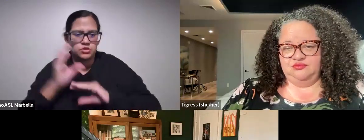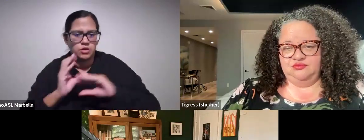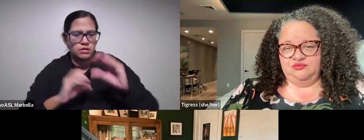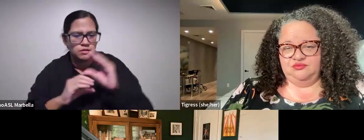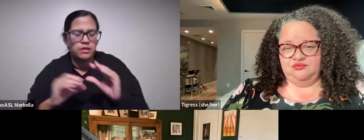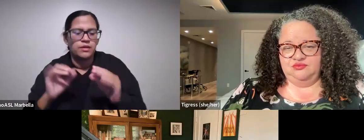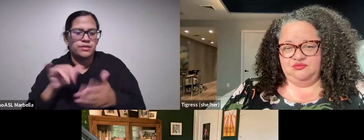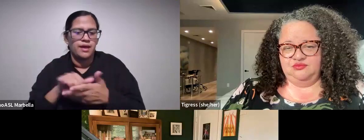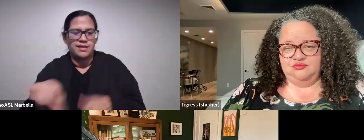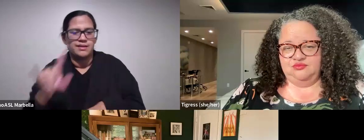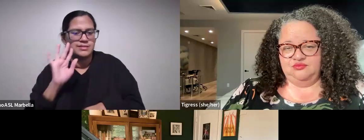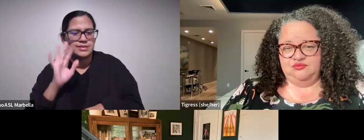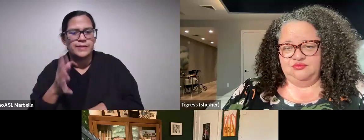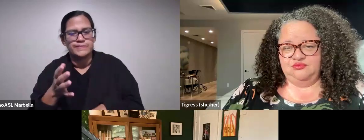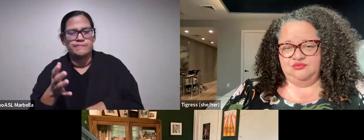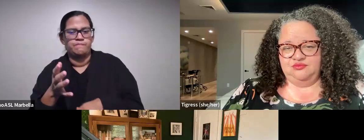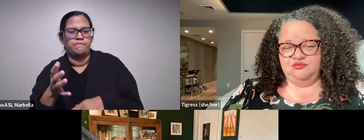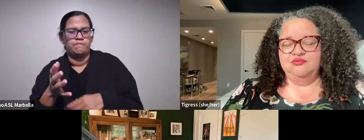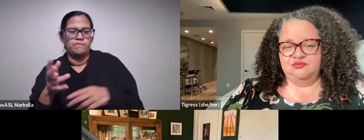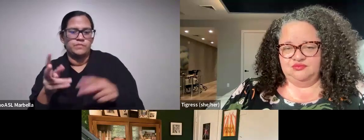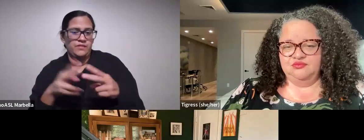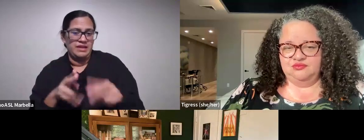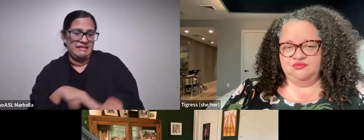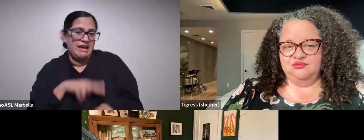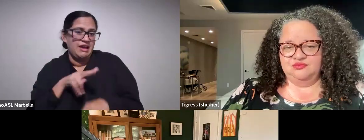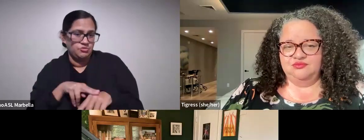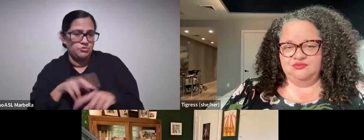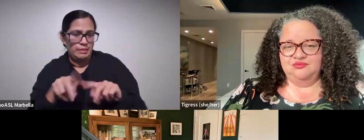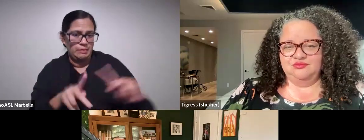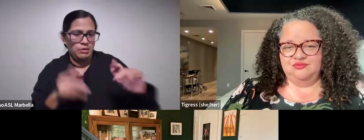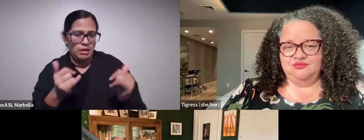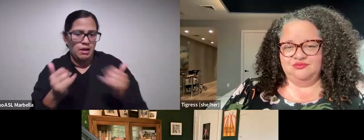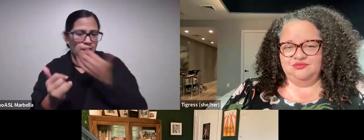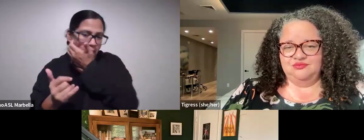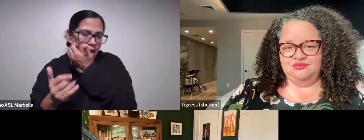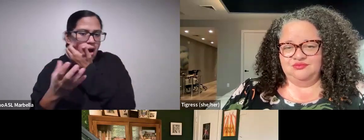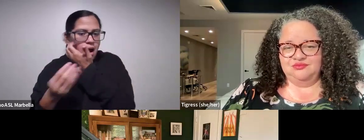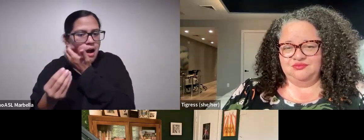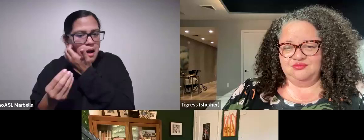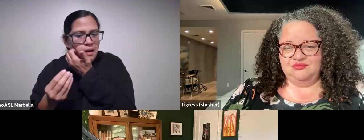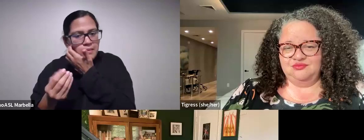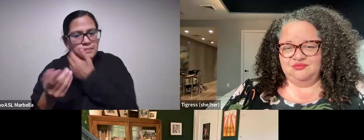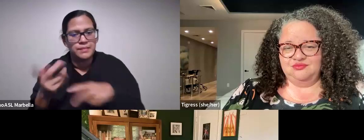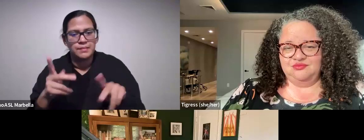that they seem very natural to folks now. And folks don't necessarily see that the BM,